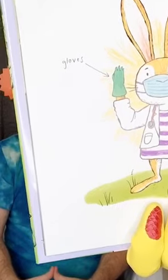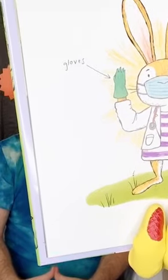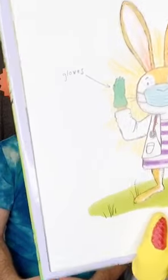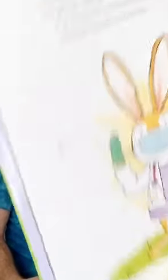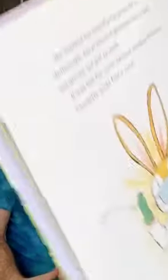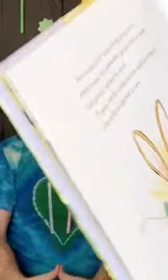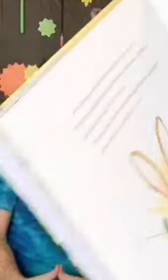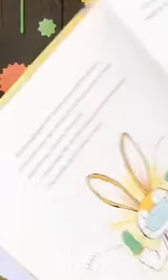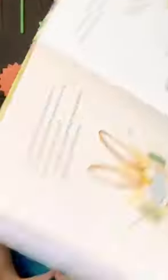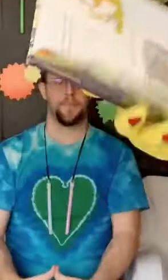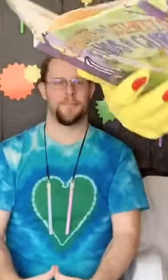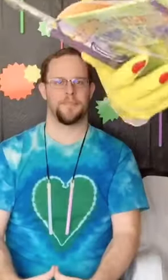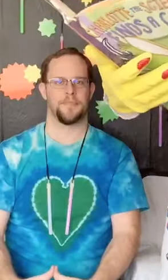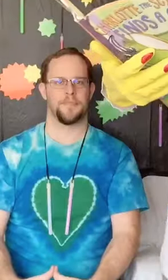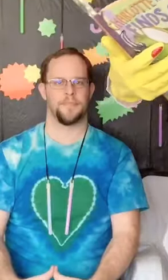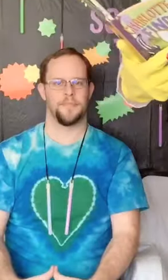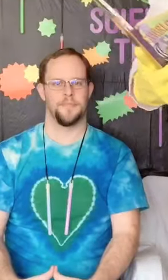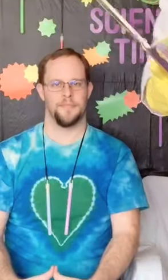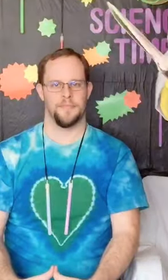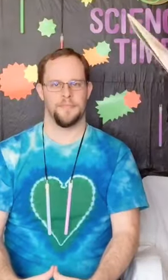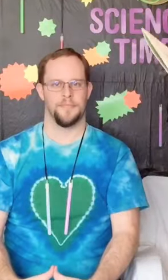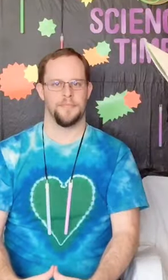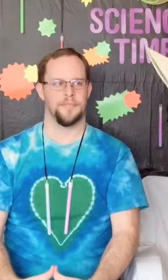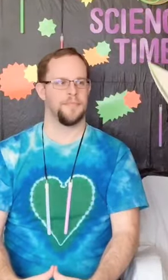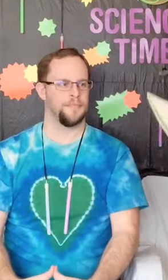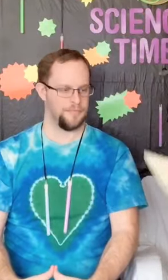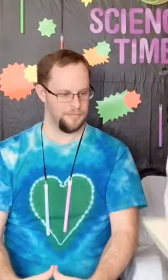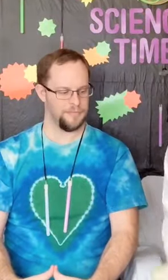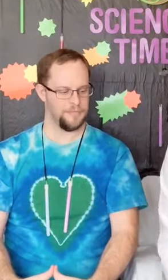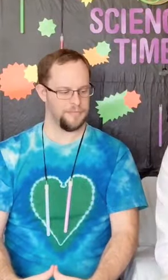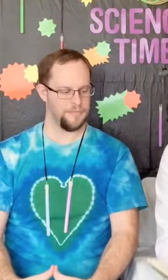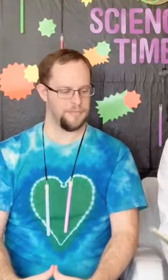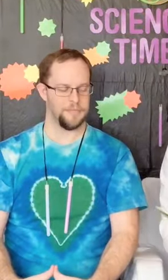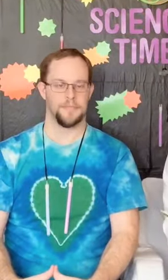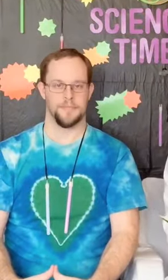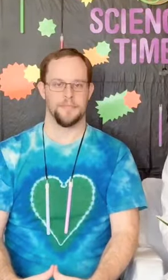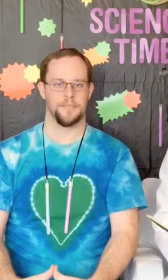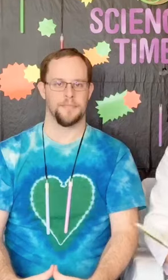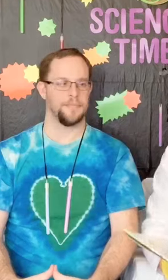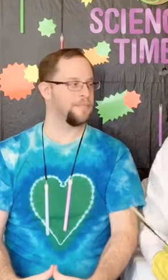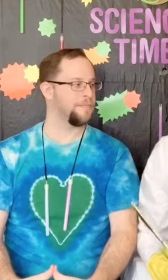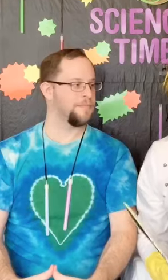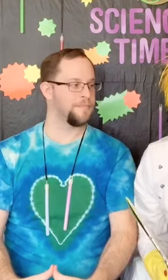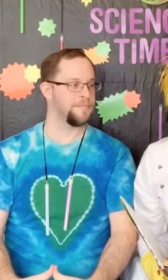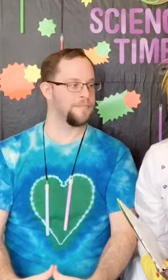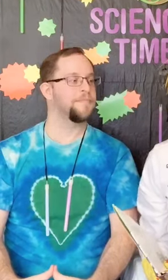Stethoscope. Stethoscope. Stethoscope. Sometimes it's difficult to say words,